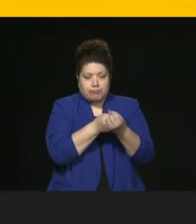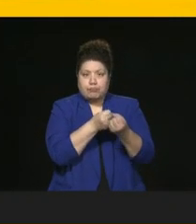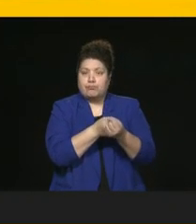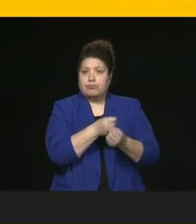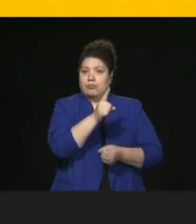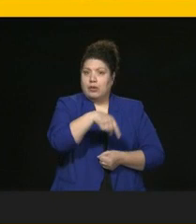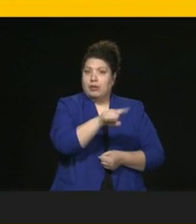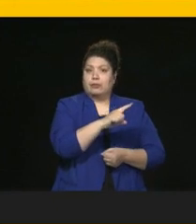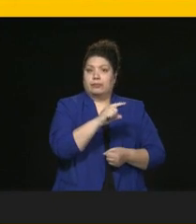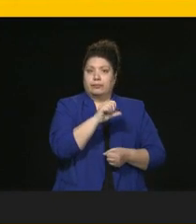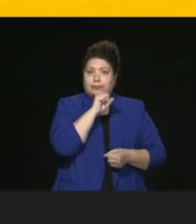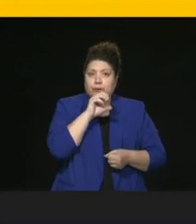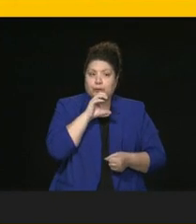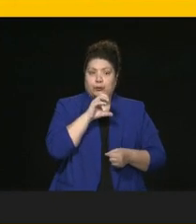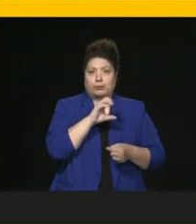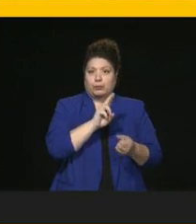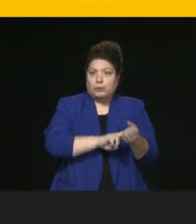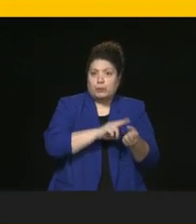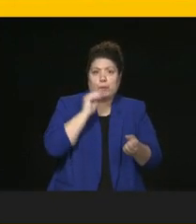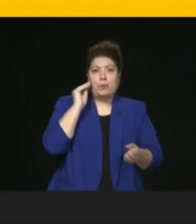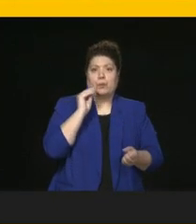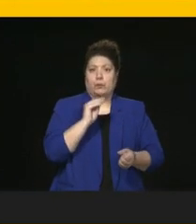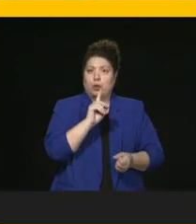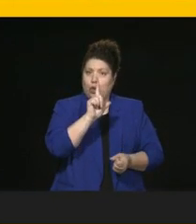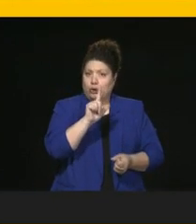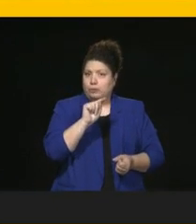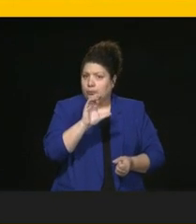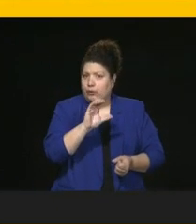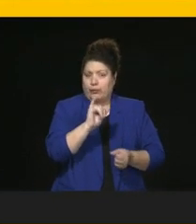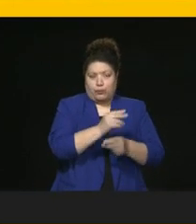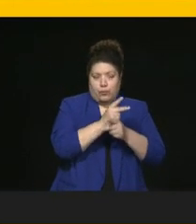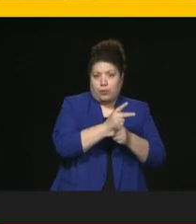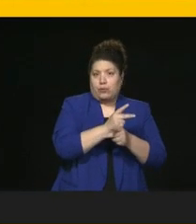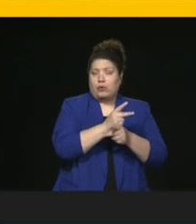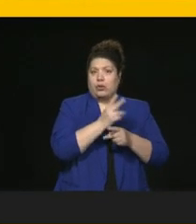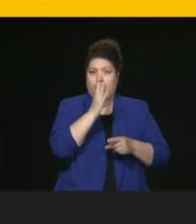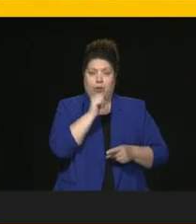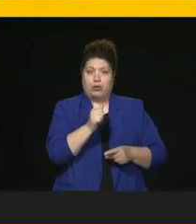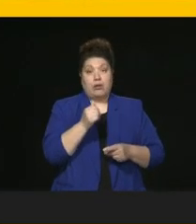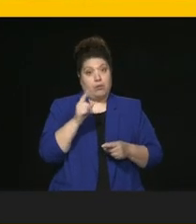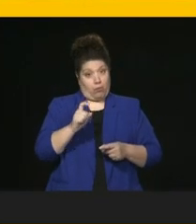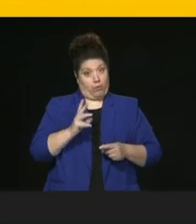FACILITIES? I UNDERSTAND THAT WE HAVE TO WAIT UNTIL THE PROVINCES